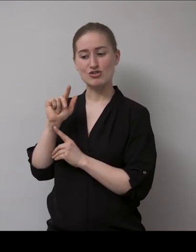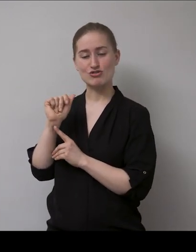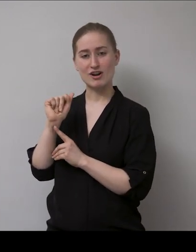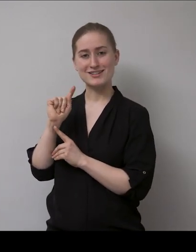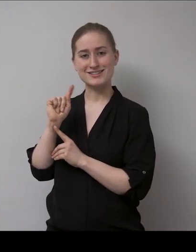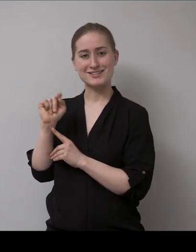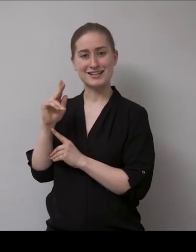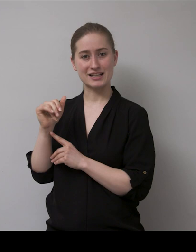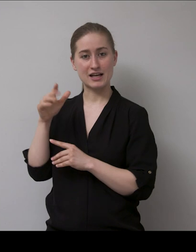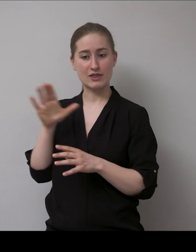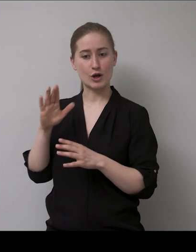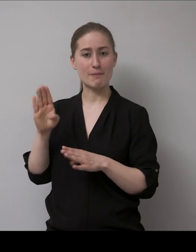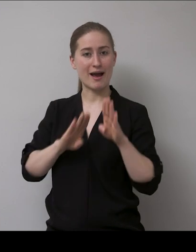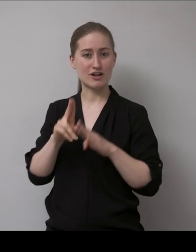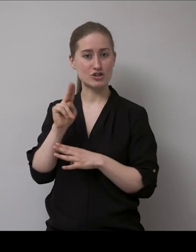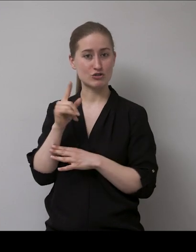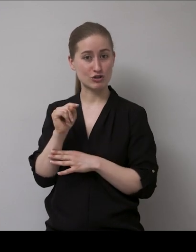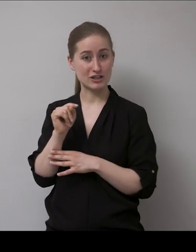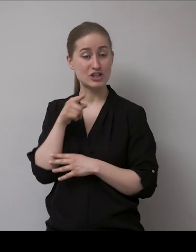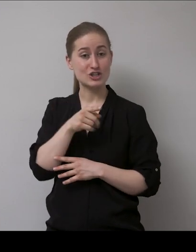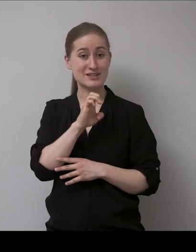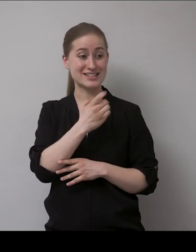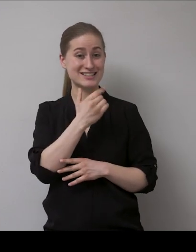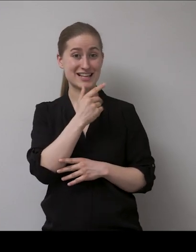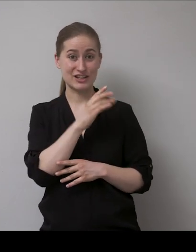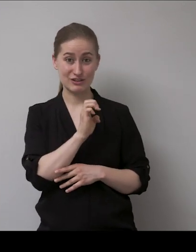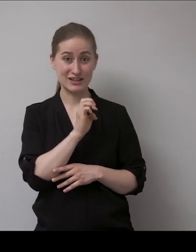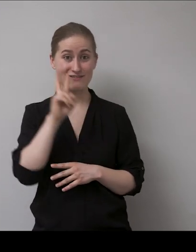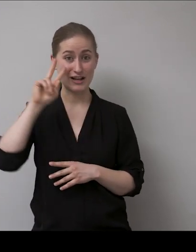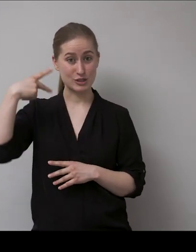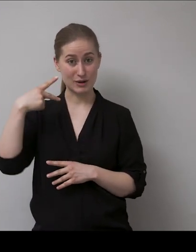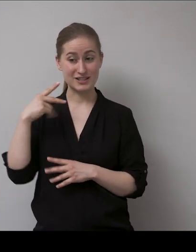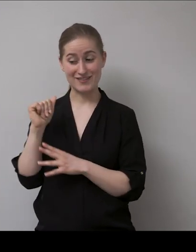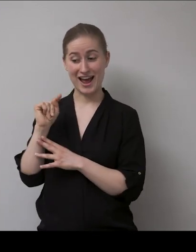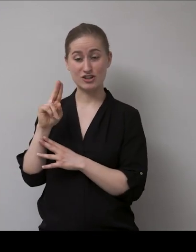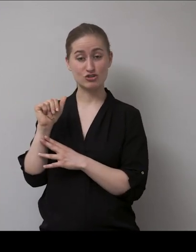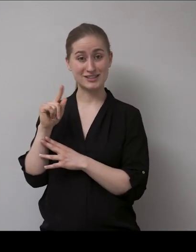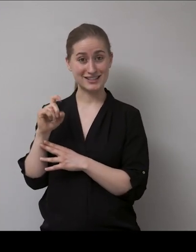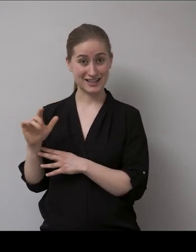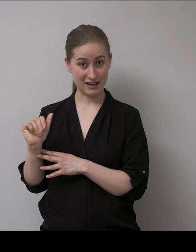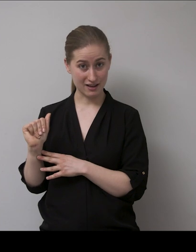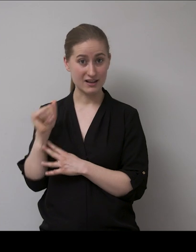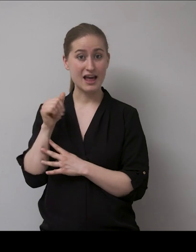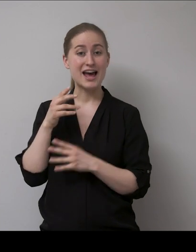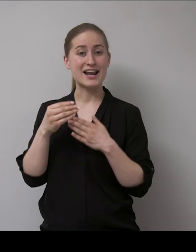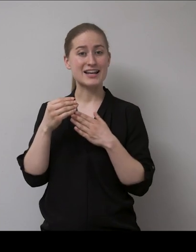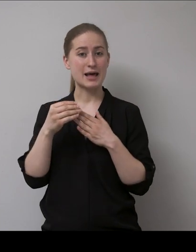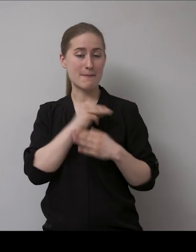She was also executive vice president of AstraZeneca, and a member of its senior executive team. A published author,